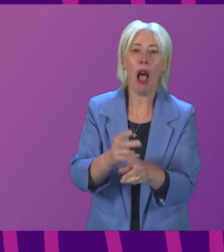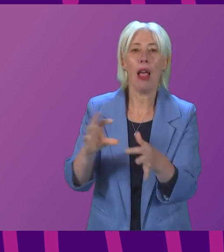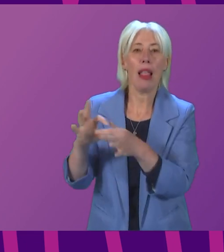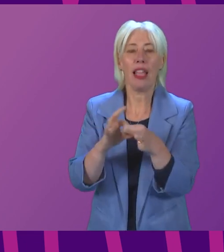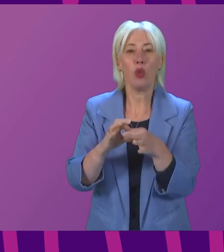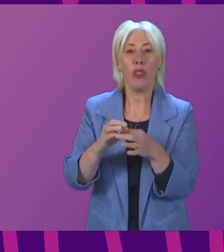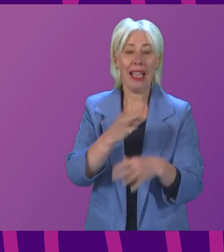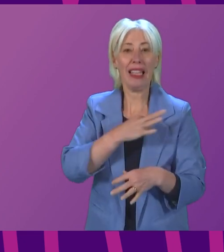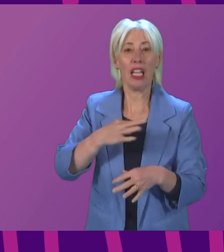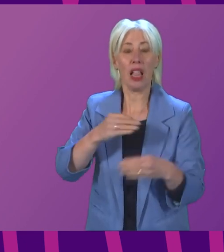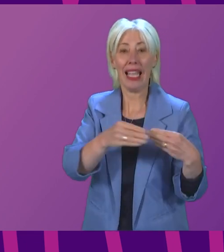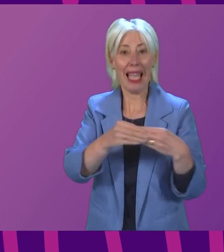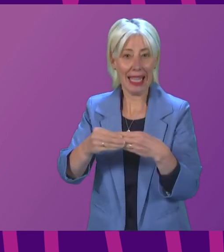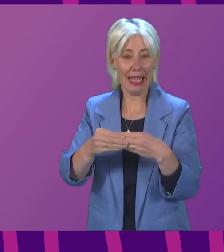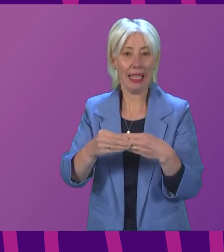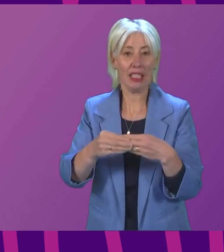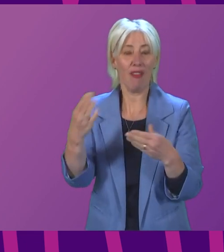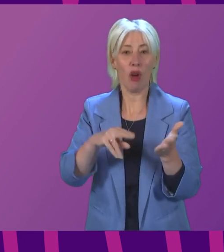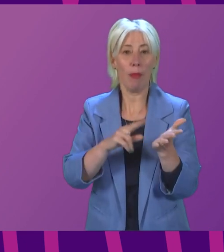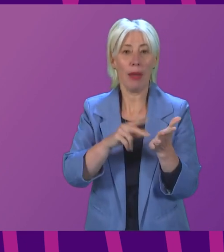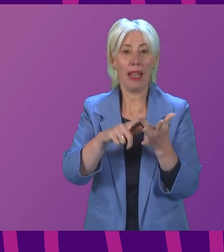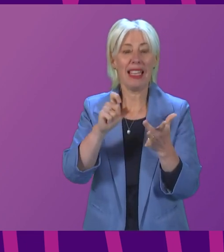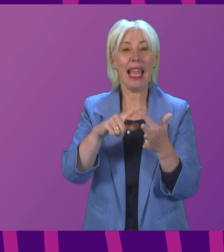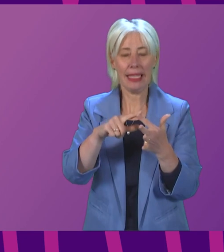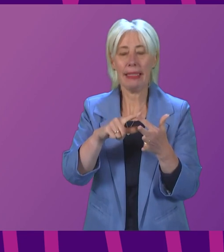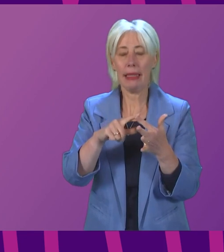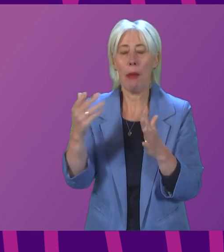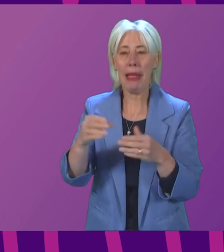guidelines developed by the National Institute for Health and Care Excellence.